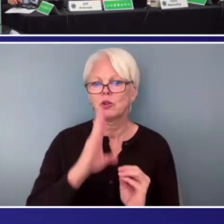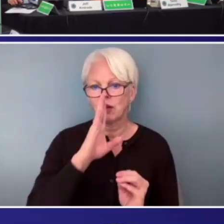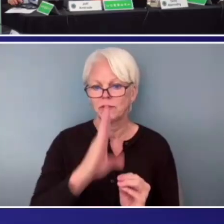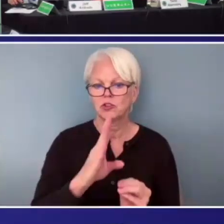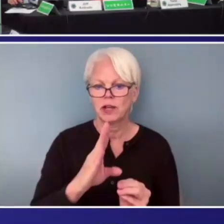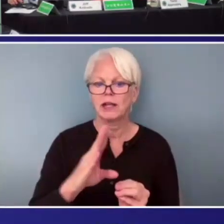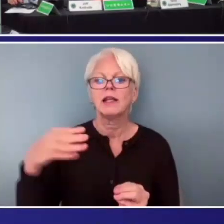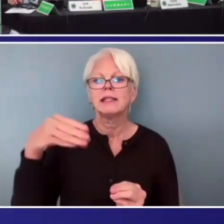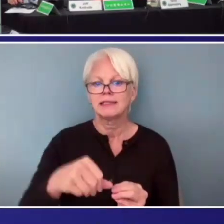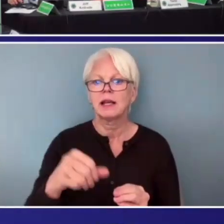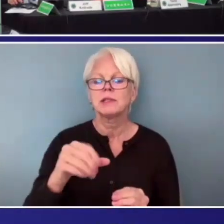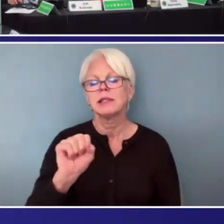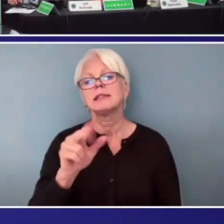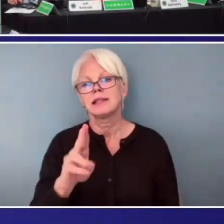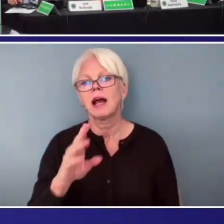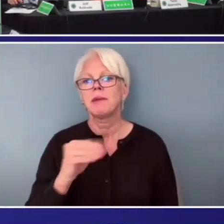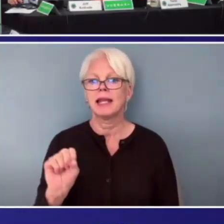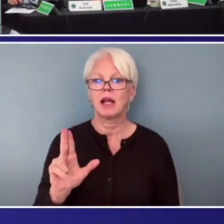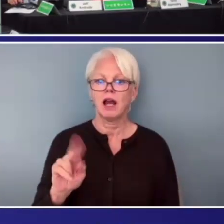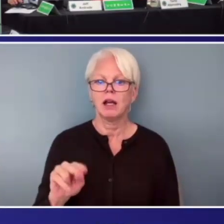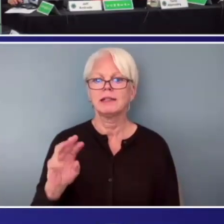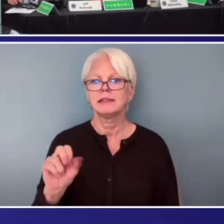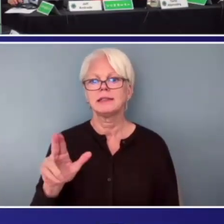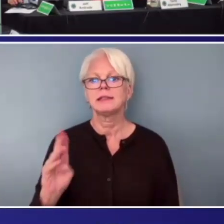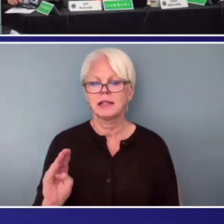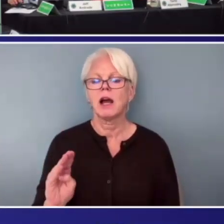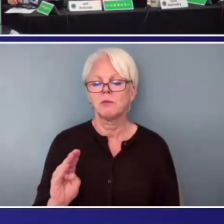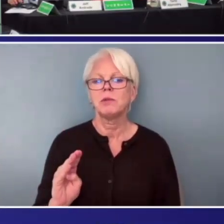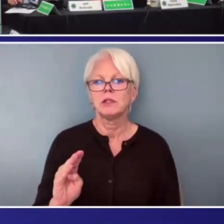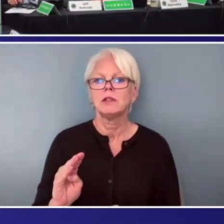Unsubsidized, and PLUS Loans that a borrower -- that a student may borrow,